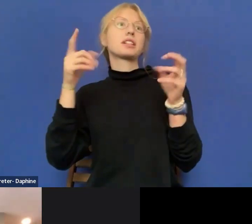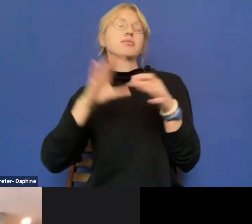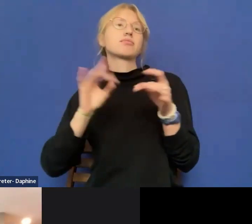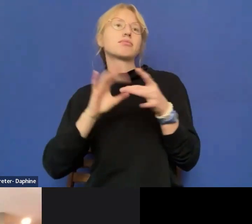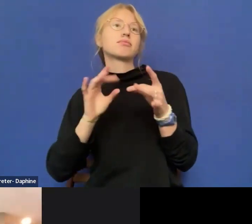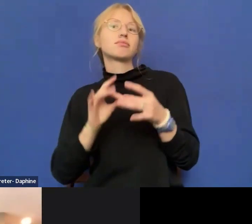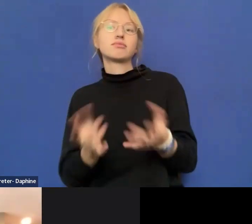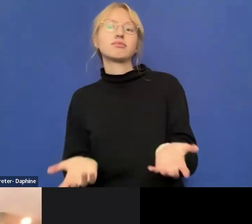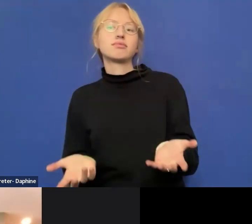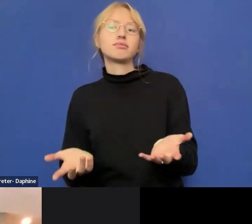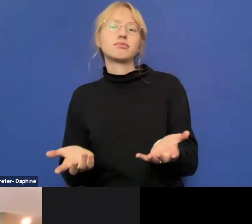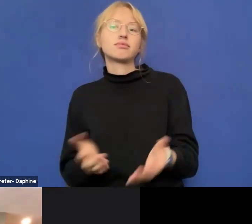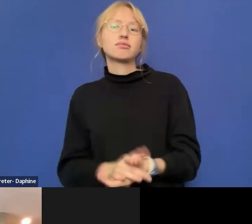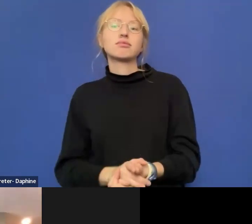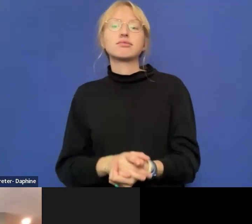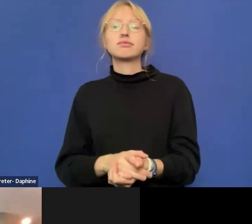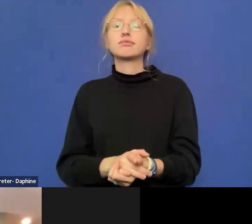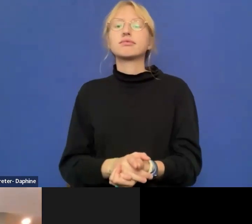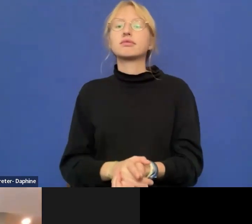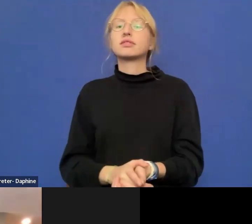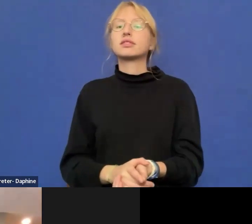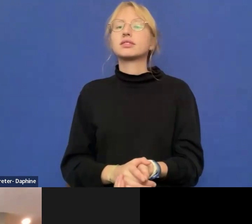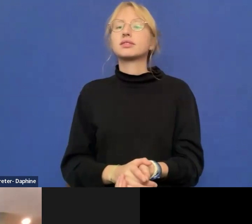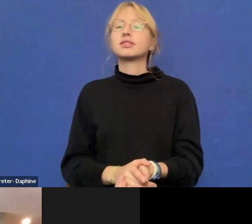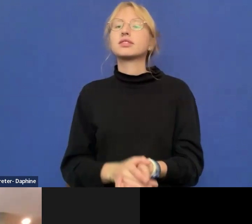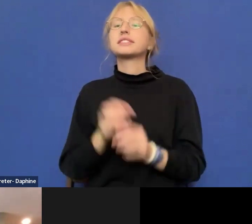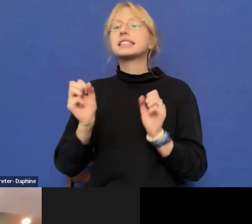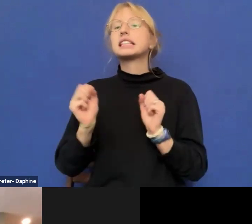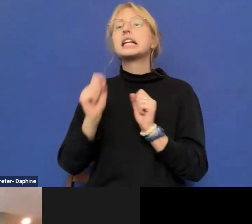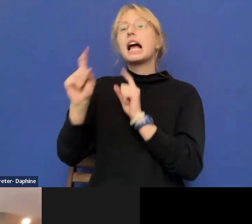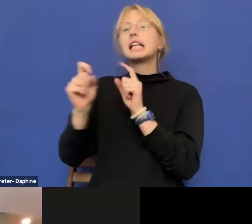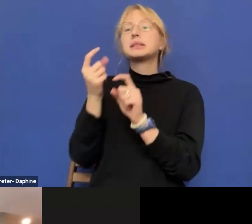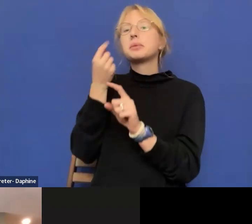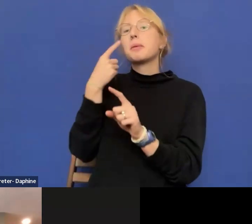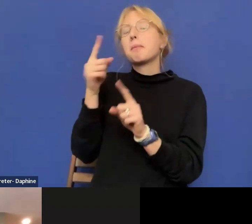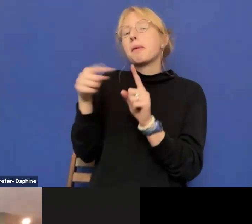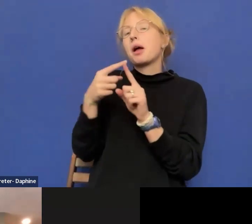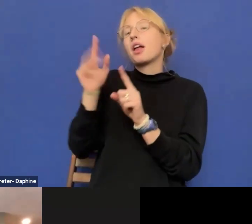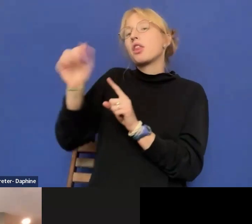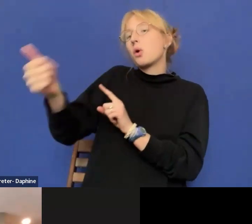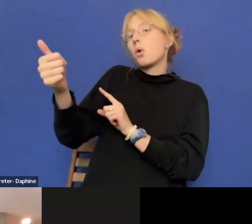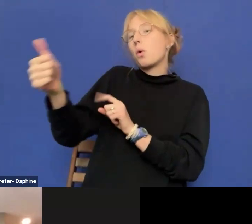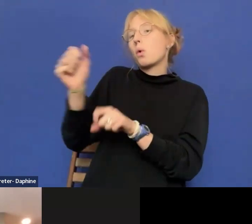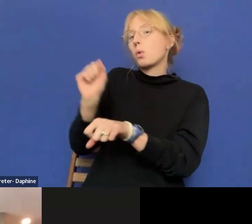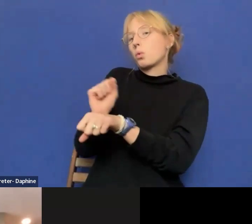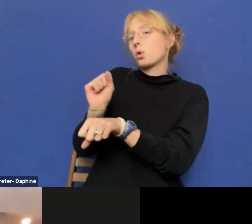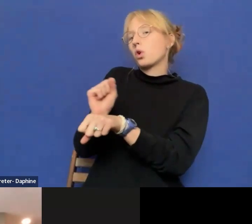say ask a little bit about their own work. What their field of interest